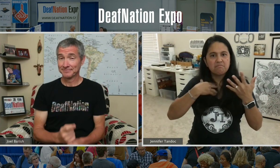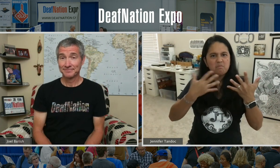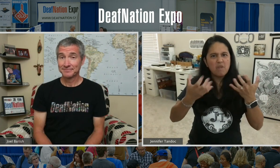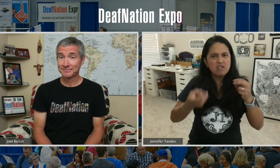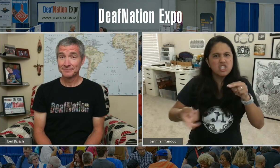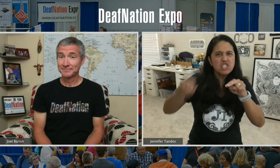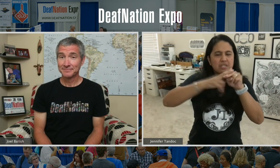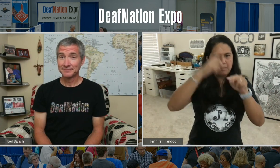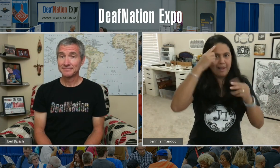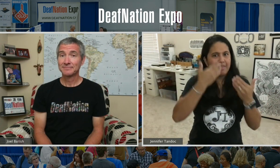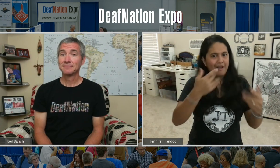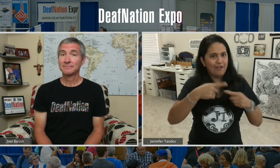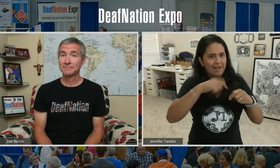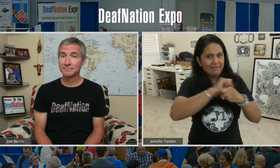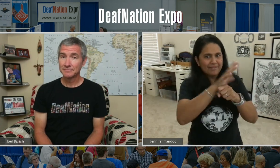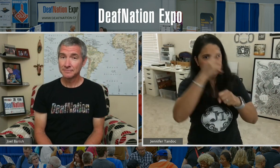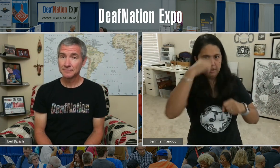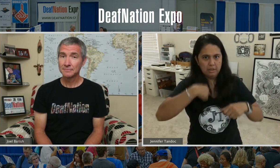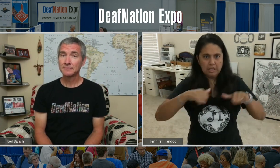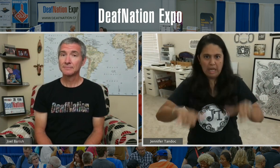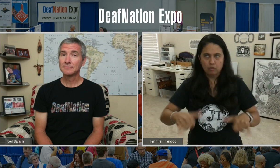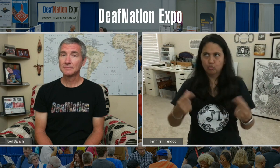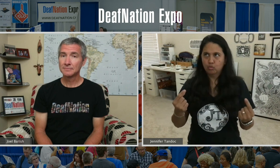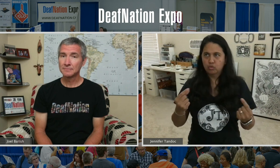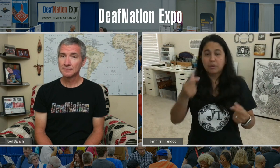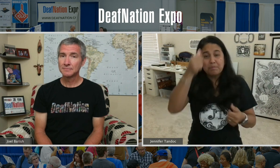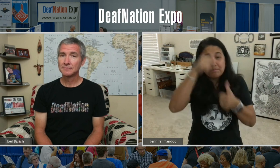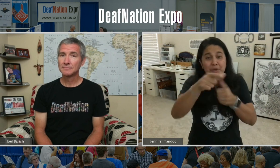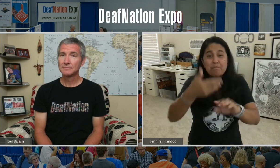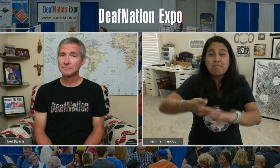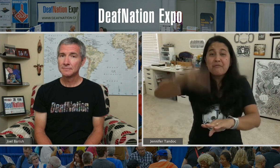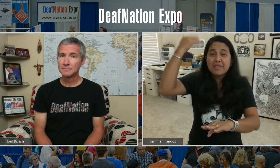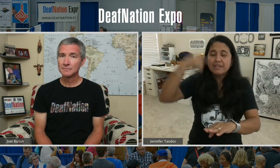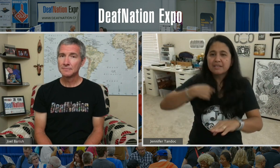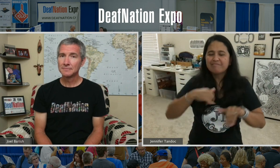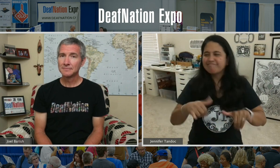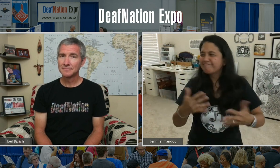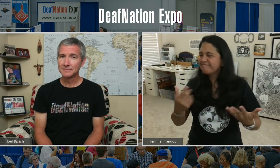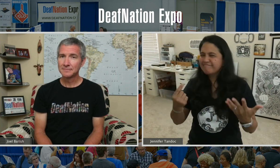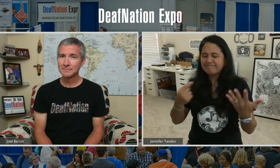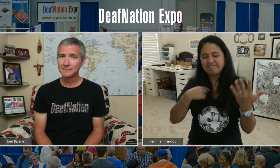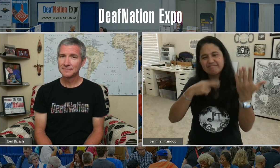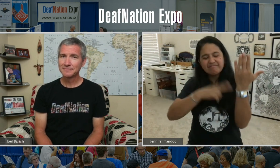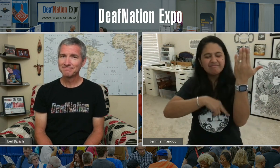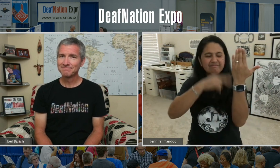I want to increase that kind of art. Thanks to COVID I didn’t know what to do and that inspired me